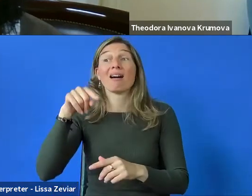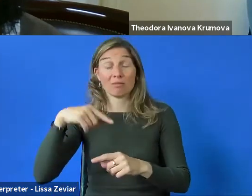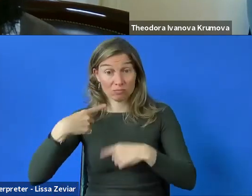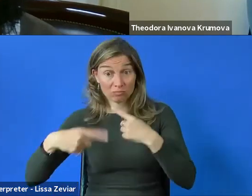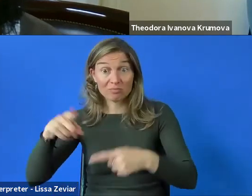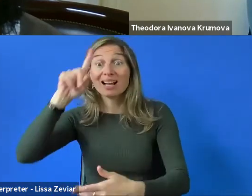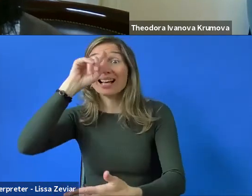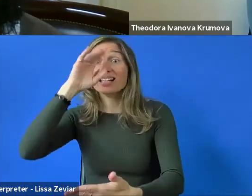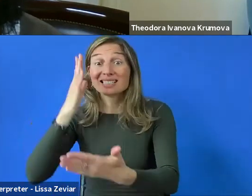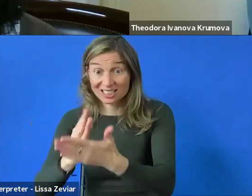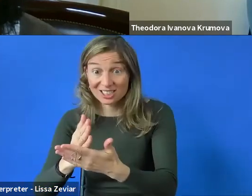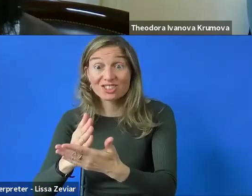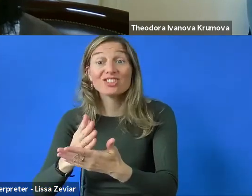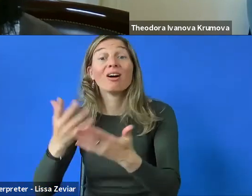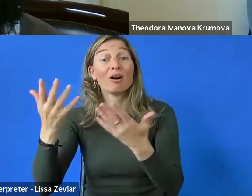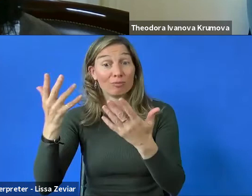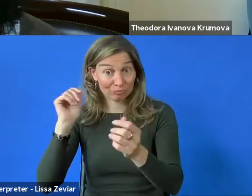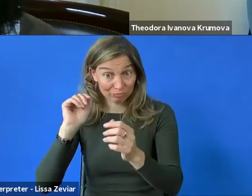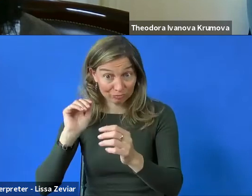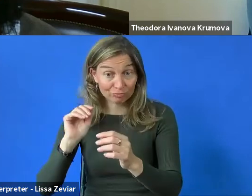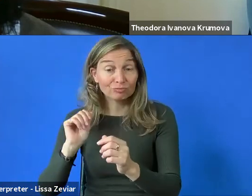This is the socalled follow-up procedure,